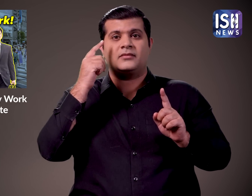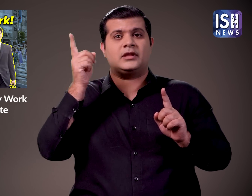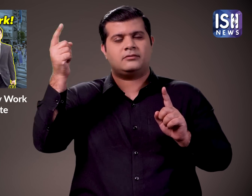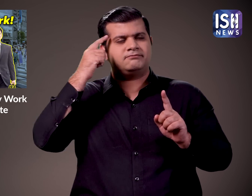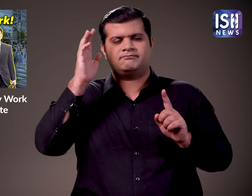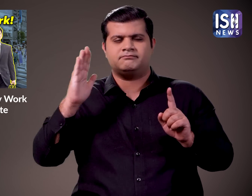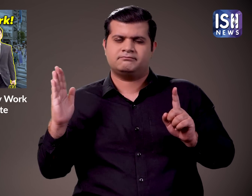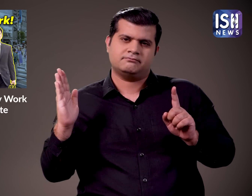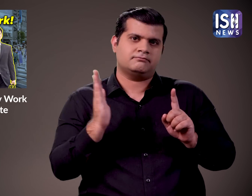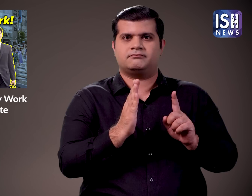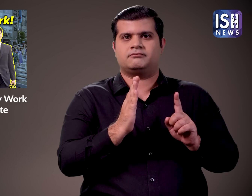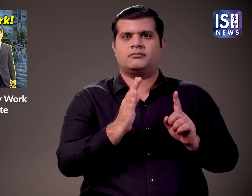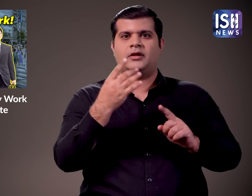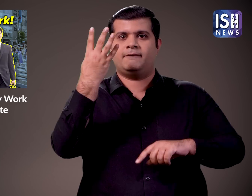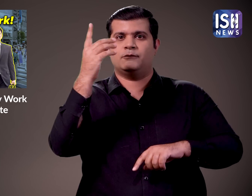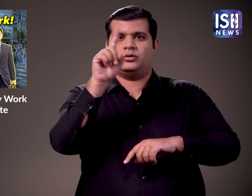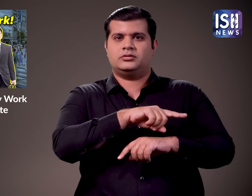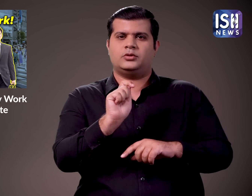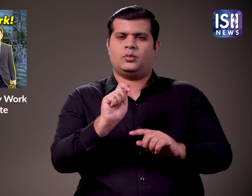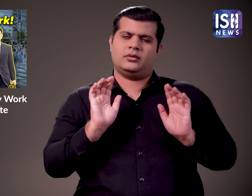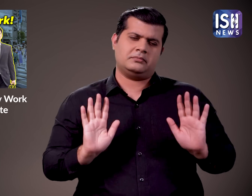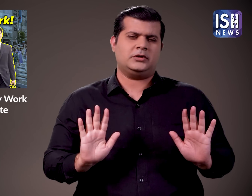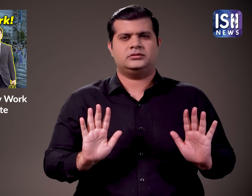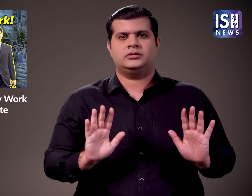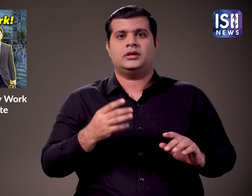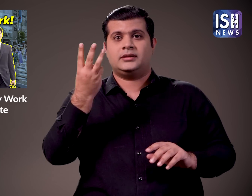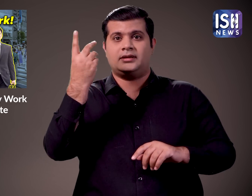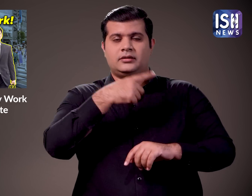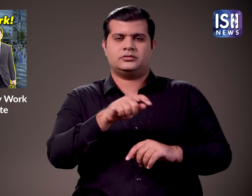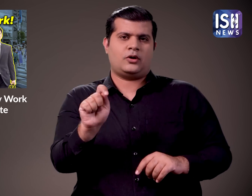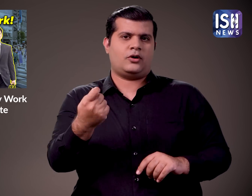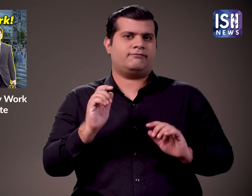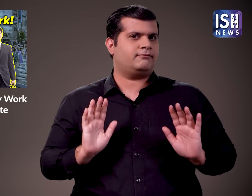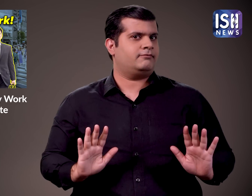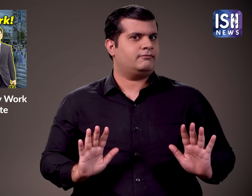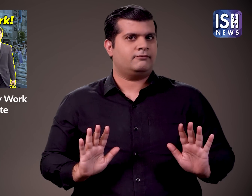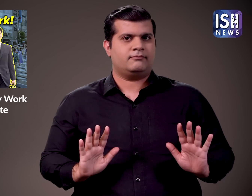the work week will be reduced to just 4 days. They will be given 3 days off.